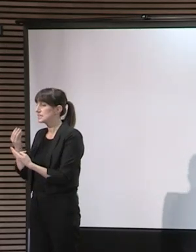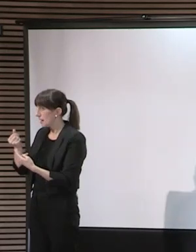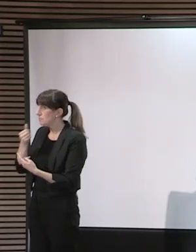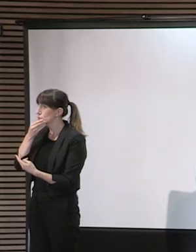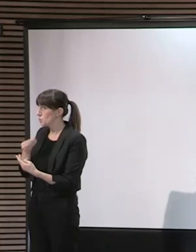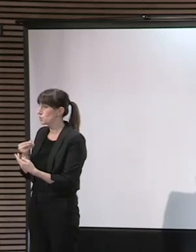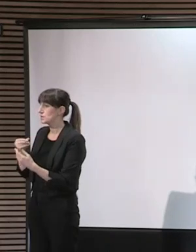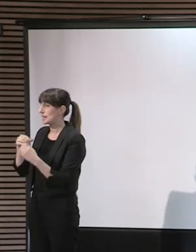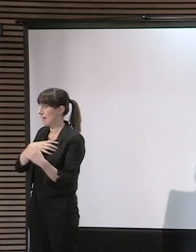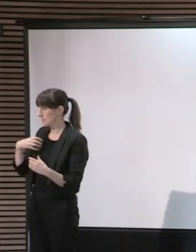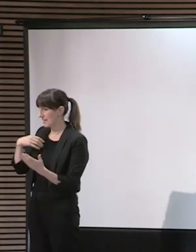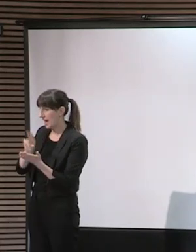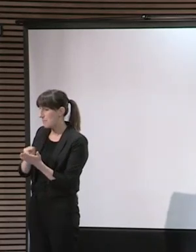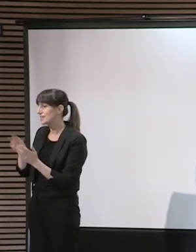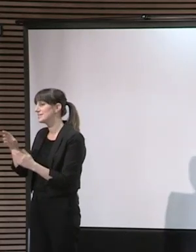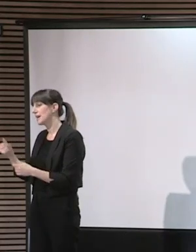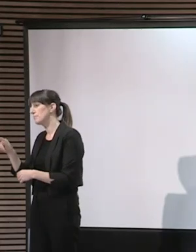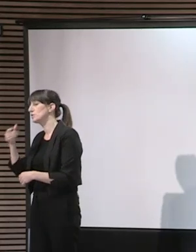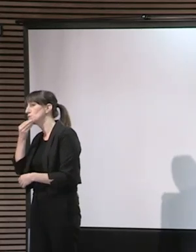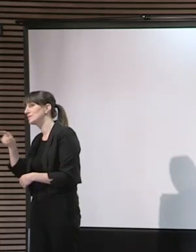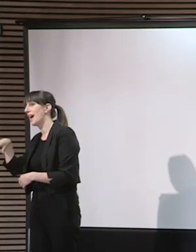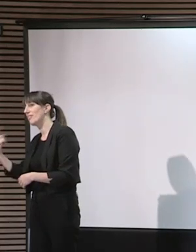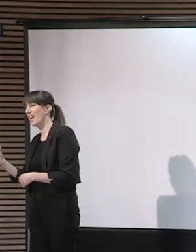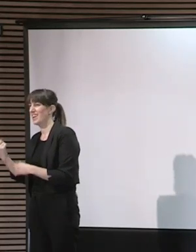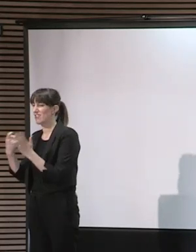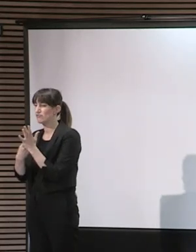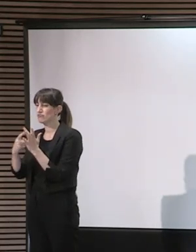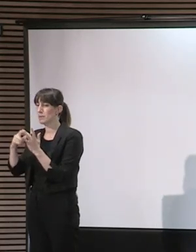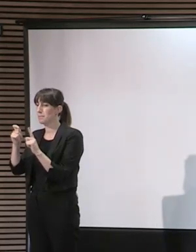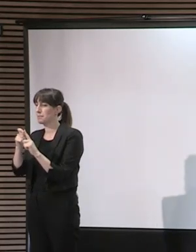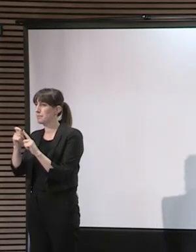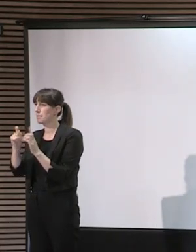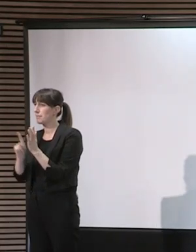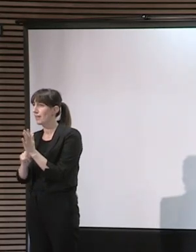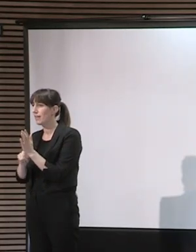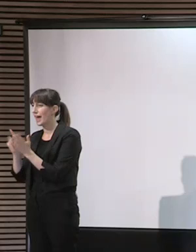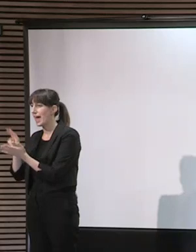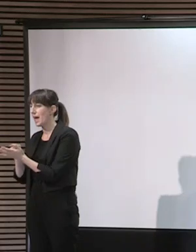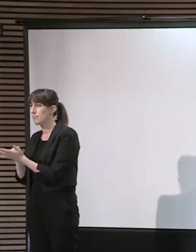hospitality. So you still see that. Some are still continuing to use other apps